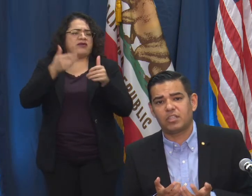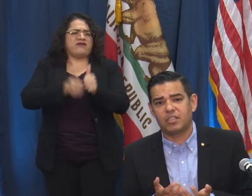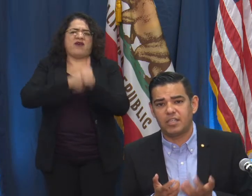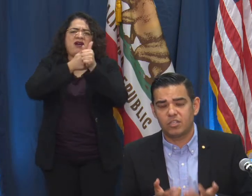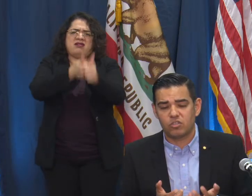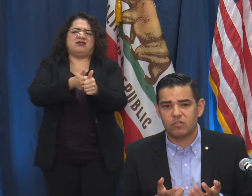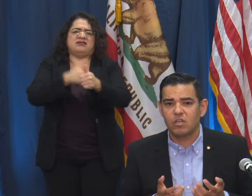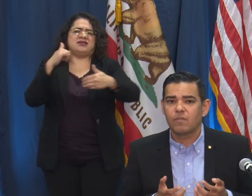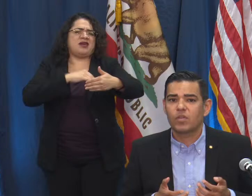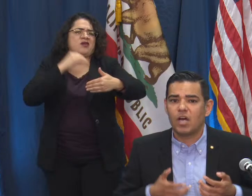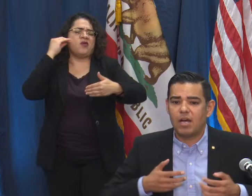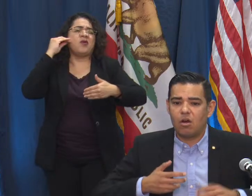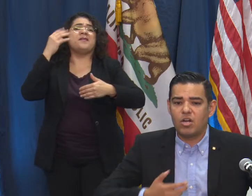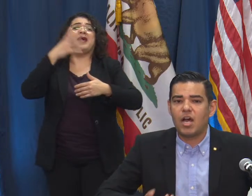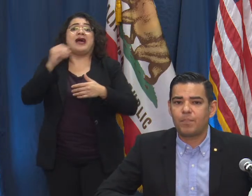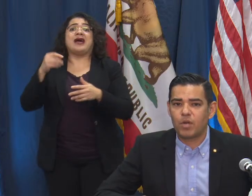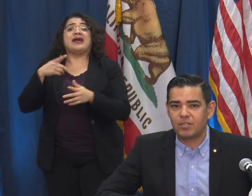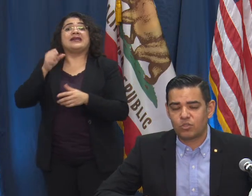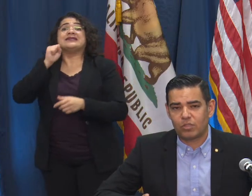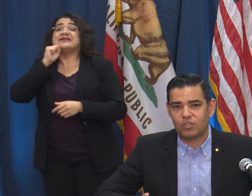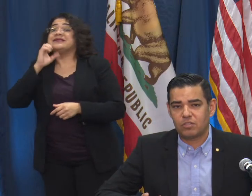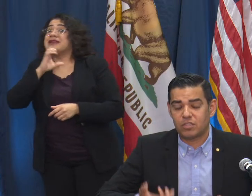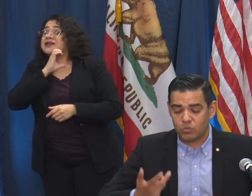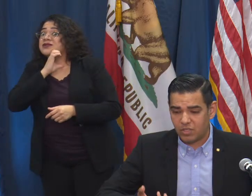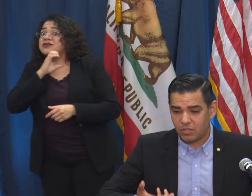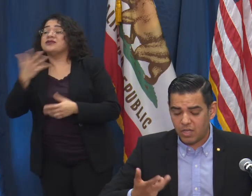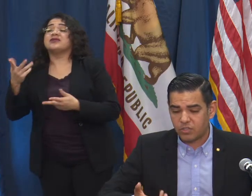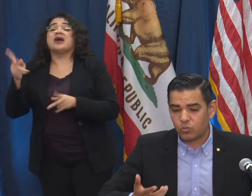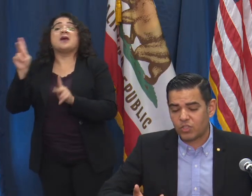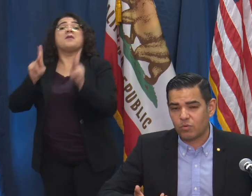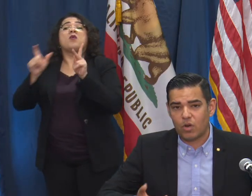conditions, are not put in a situation where they're